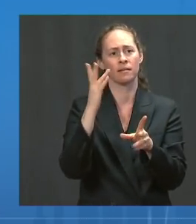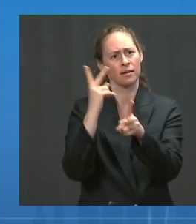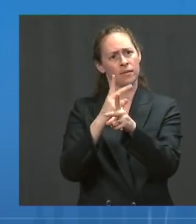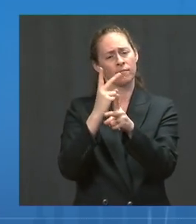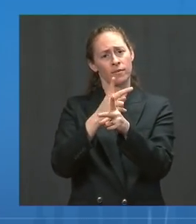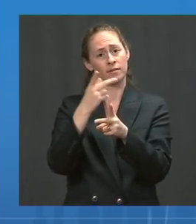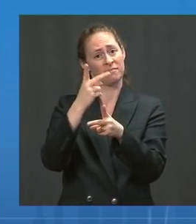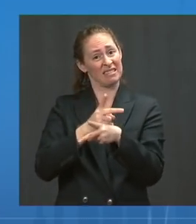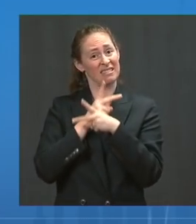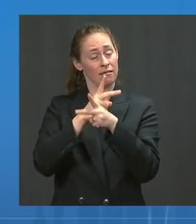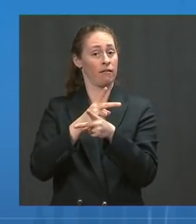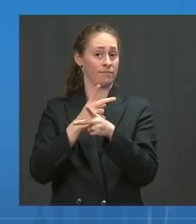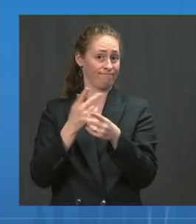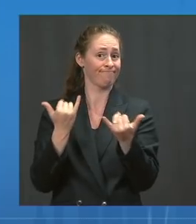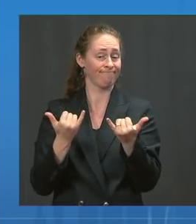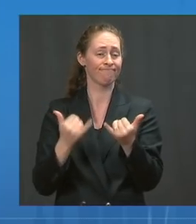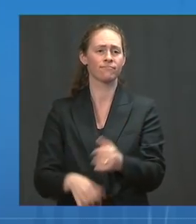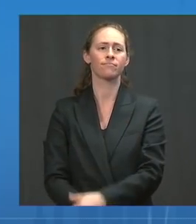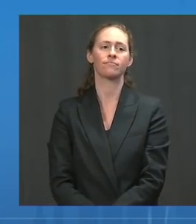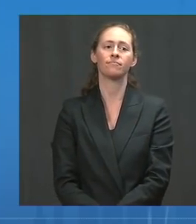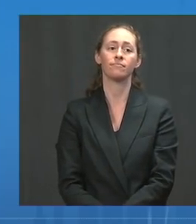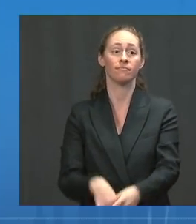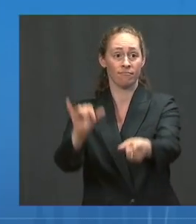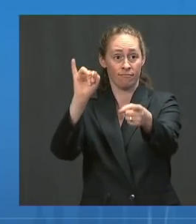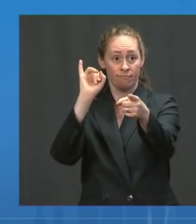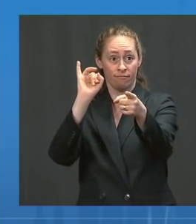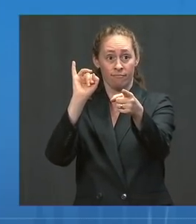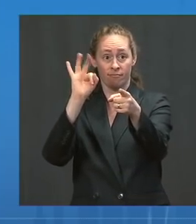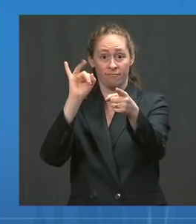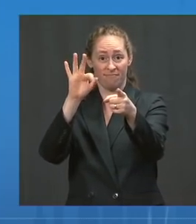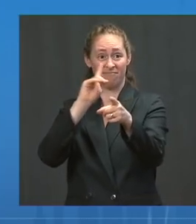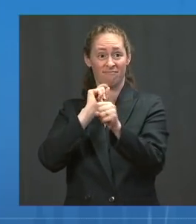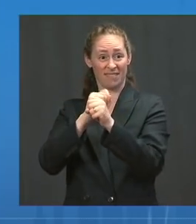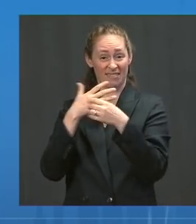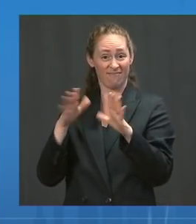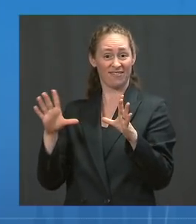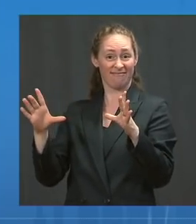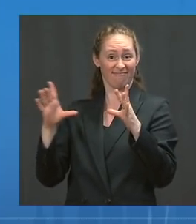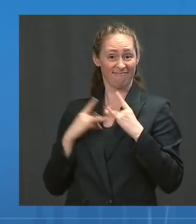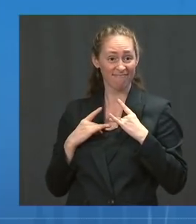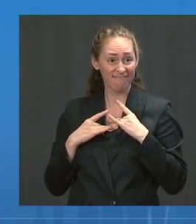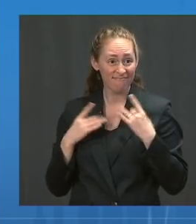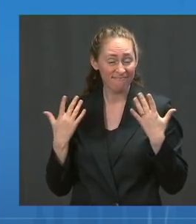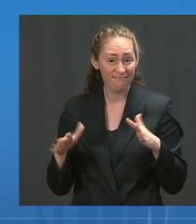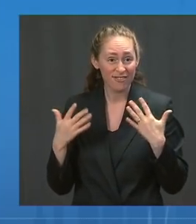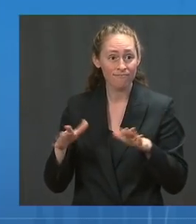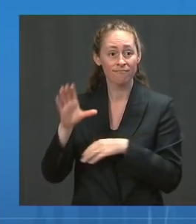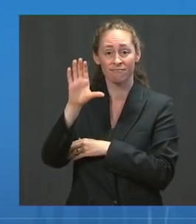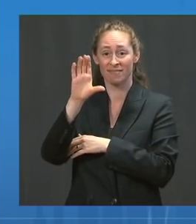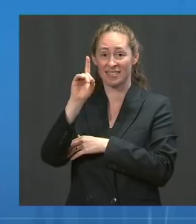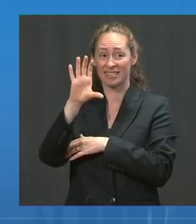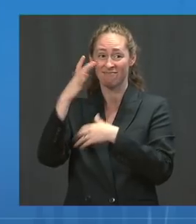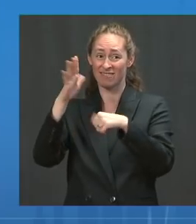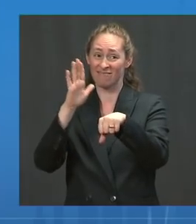And if you've already had COVID infection, CDC guidance strongly recommends that you get vaccinated.